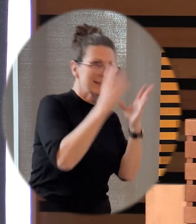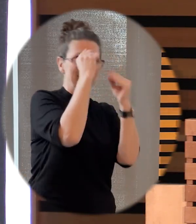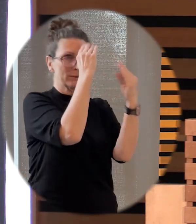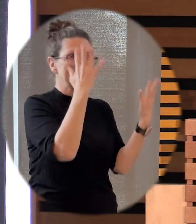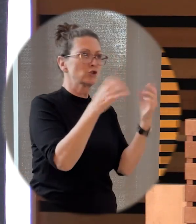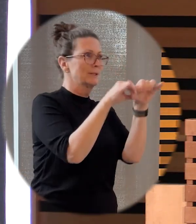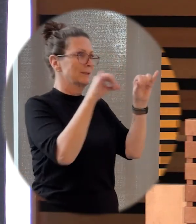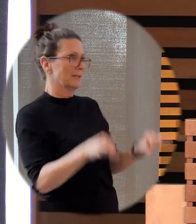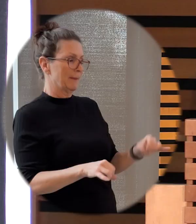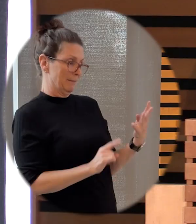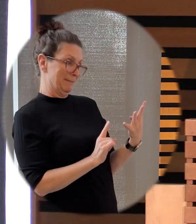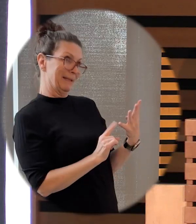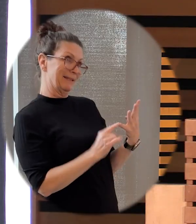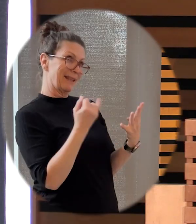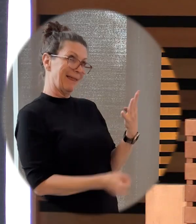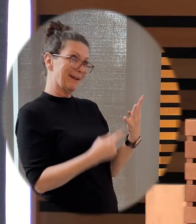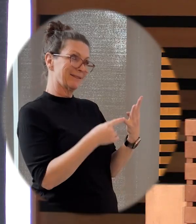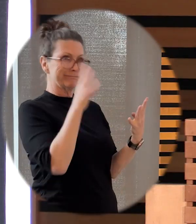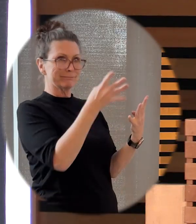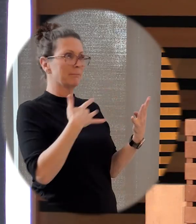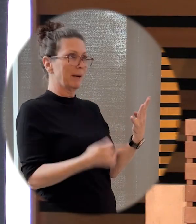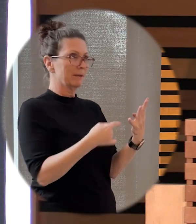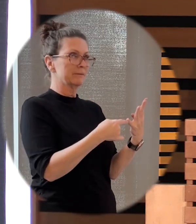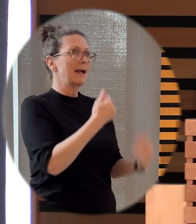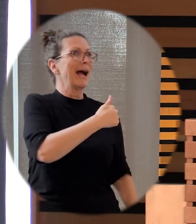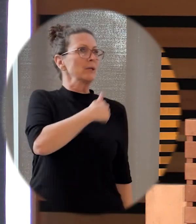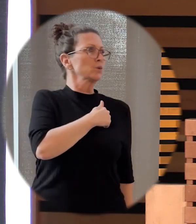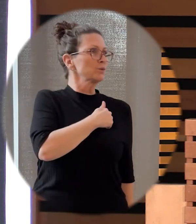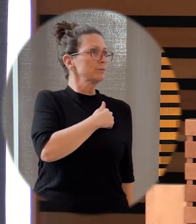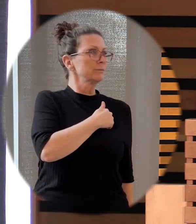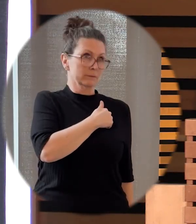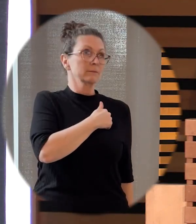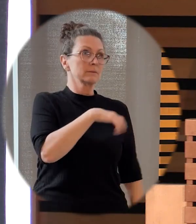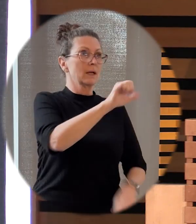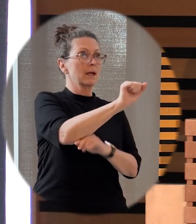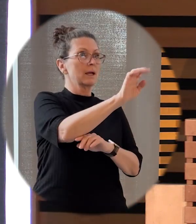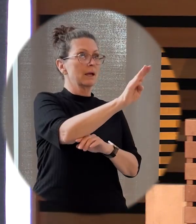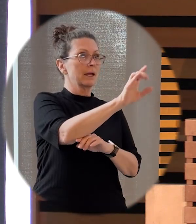very little attention is paid to the fourth barrier, attitudinal barriers or abbleism.